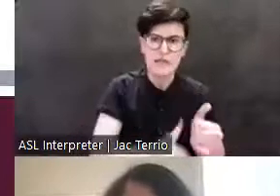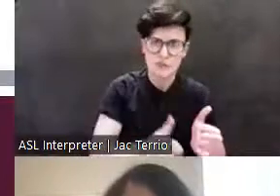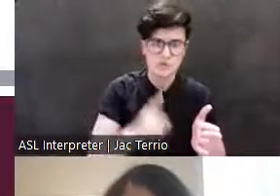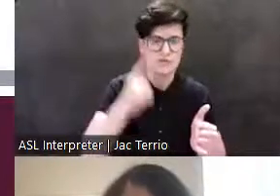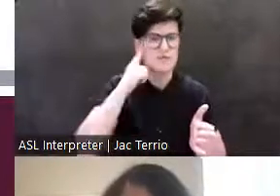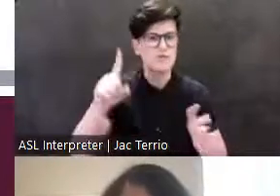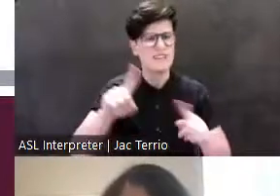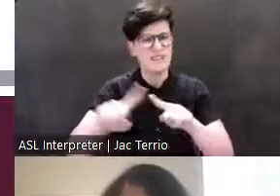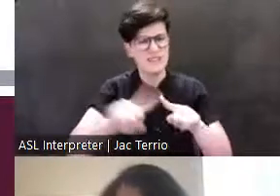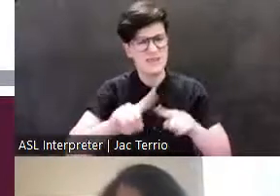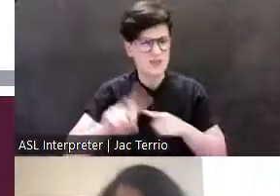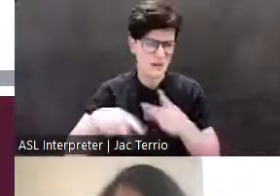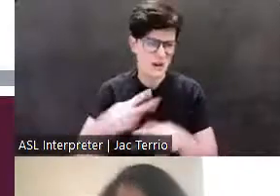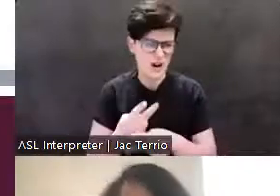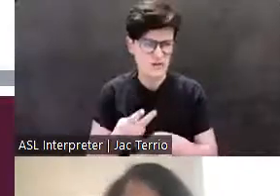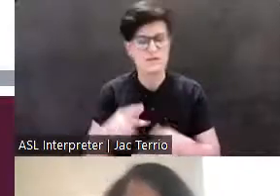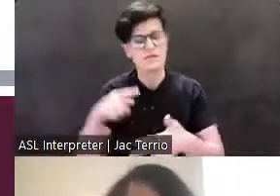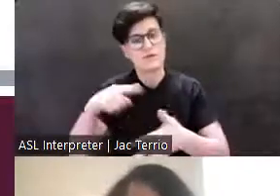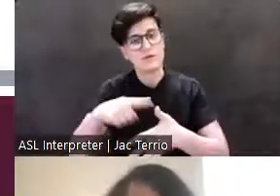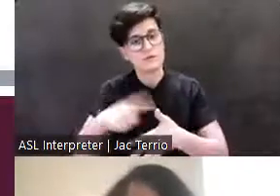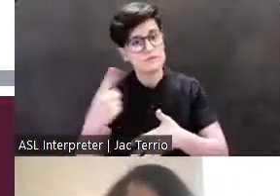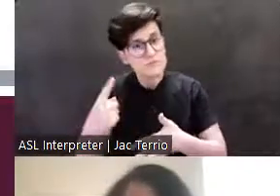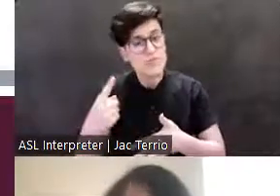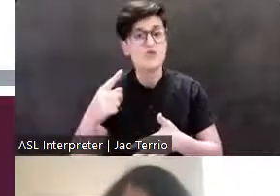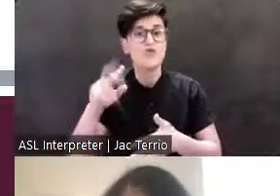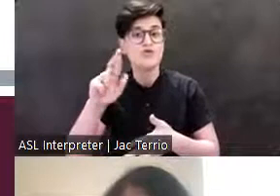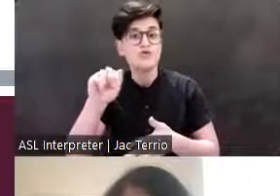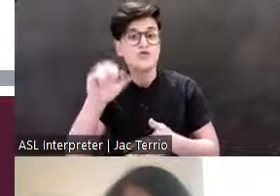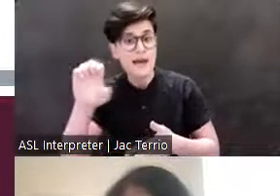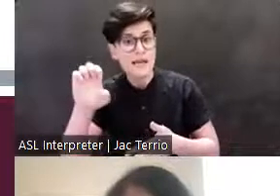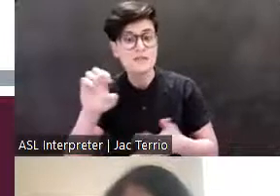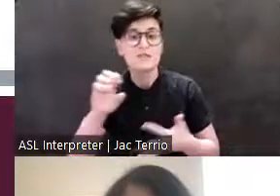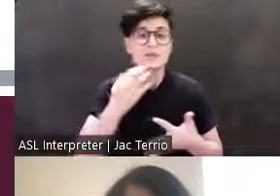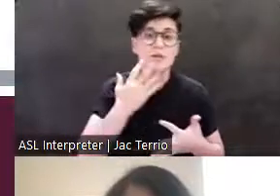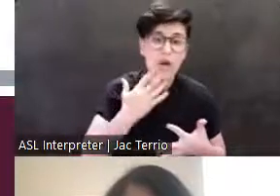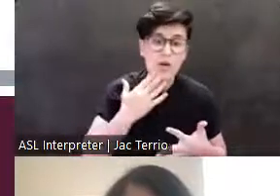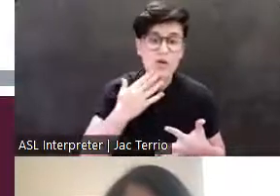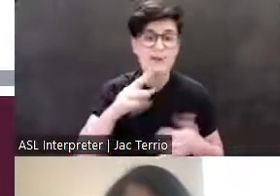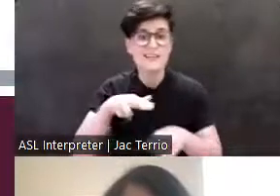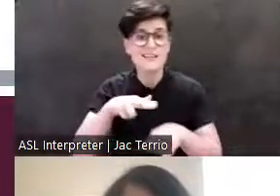of things. One is race. Color. National origin. Religion.